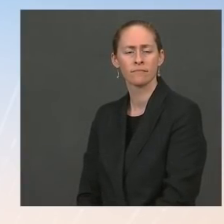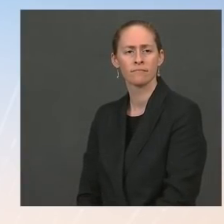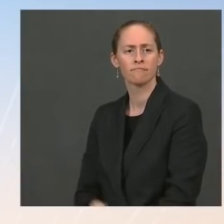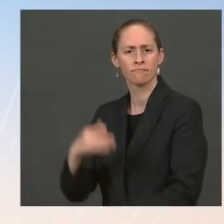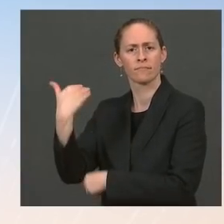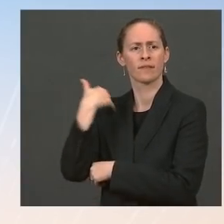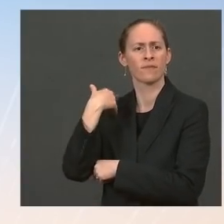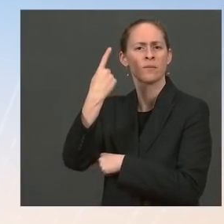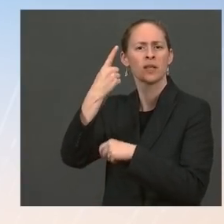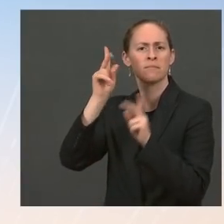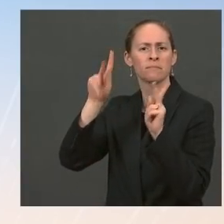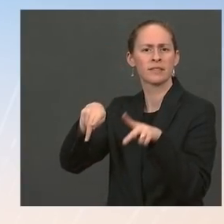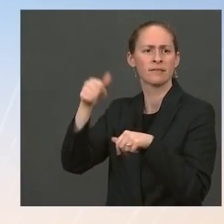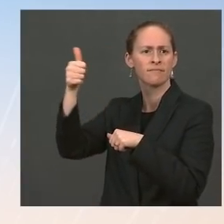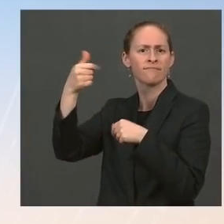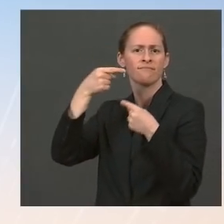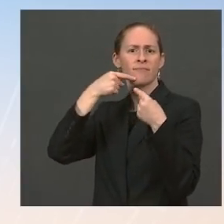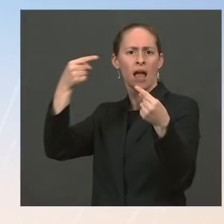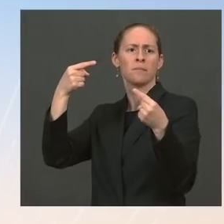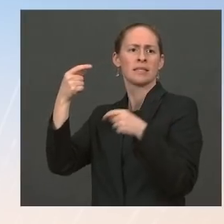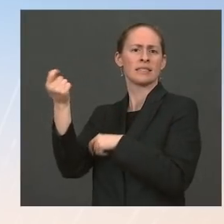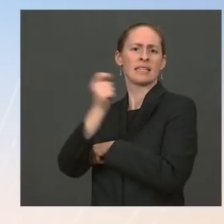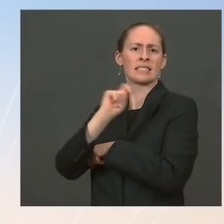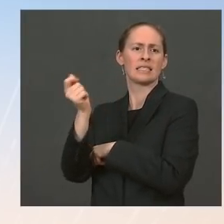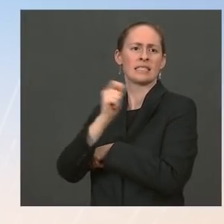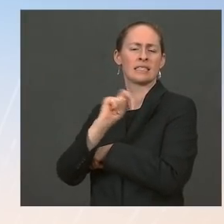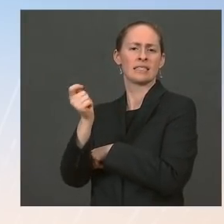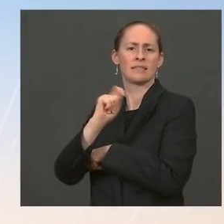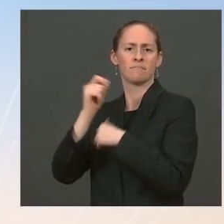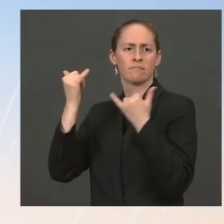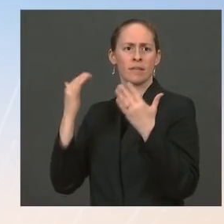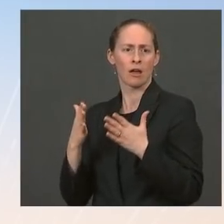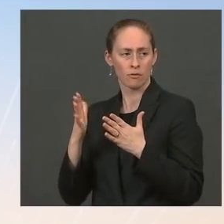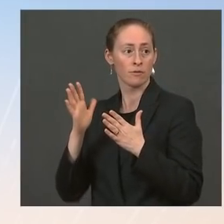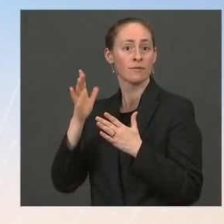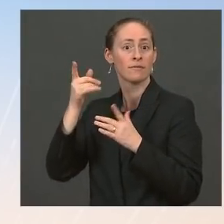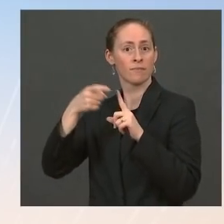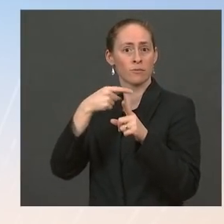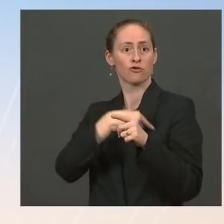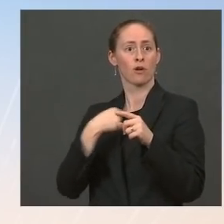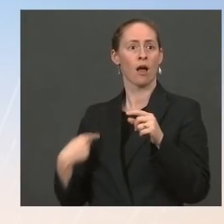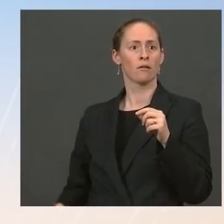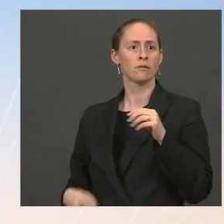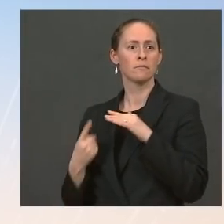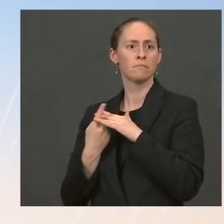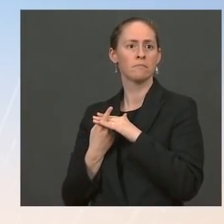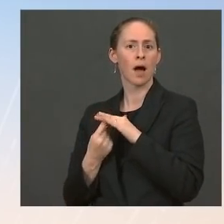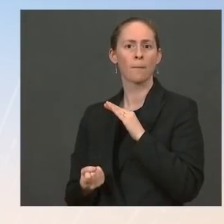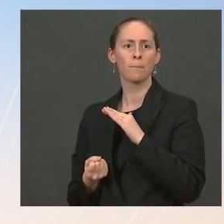it seems, for a matter of days, if not weeks. Her social profile now comes up with nothing. Does the White House have concerns,